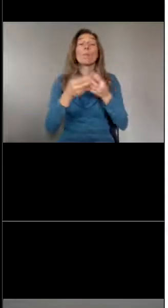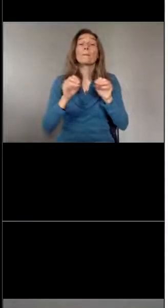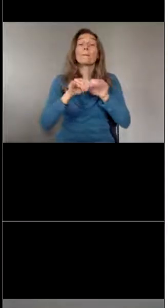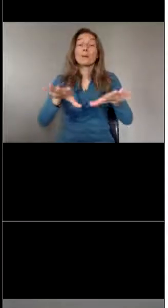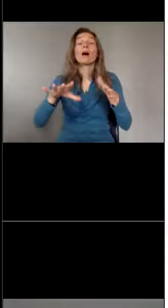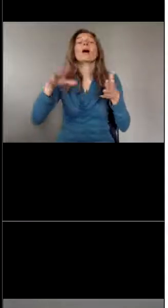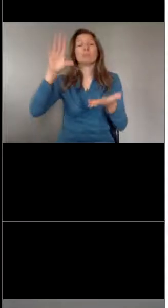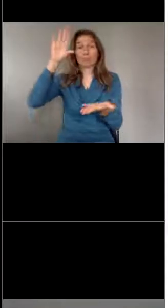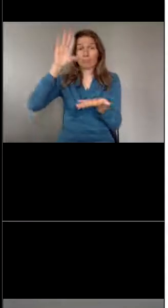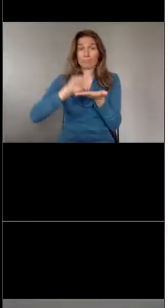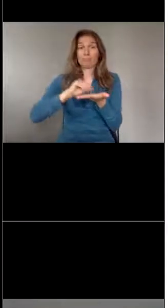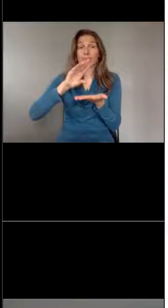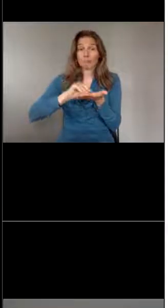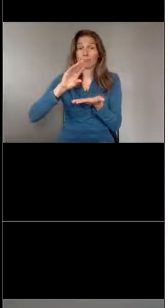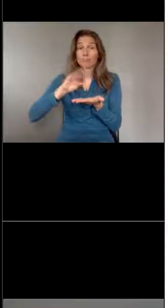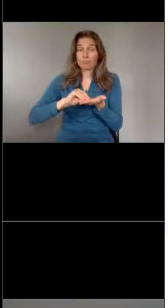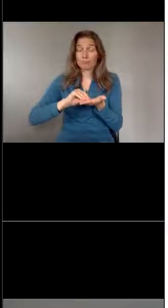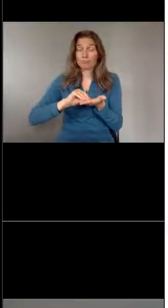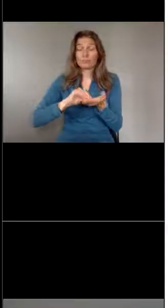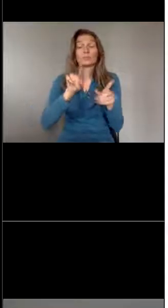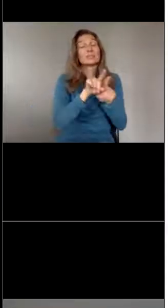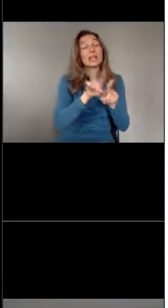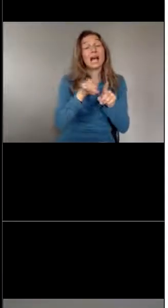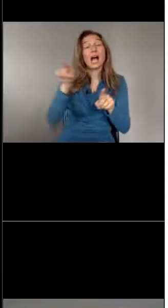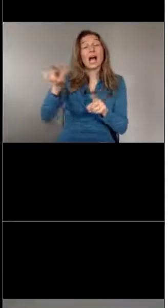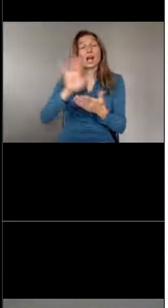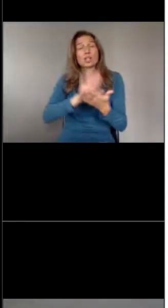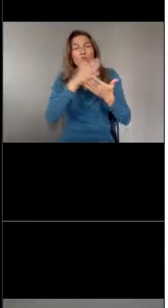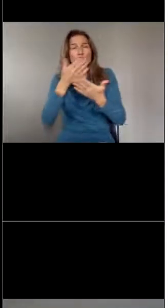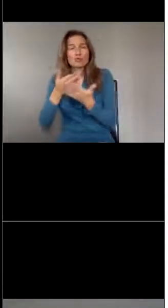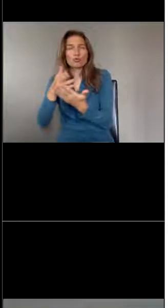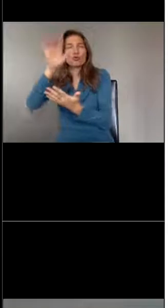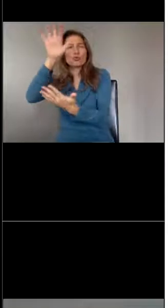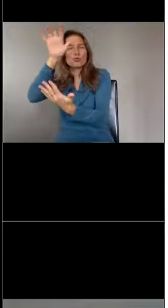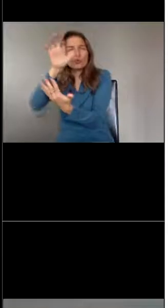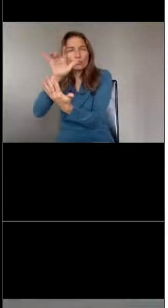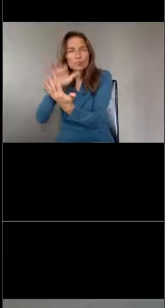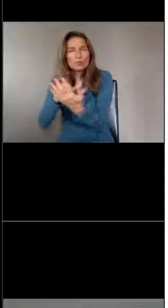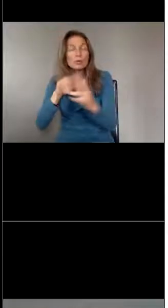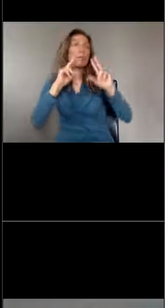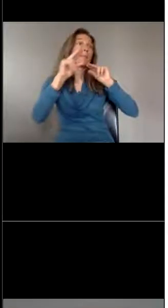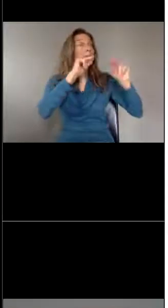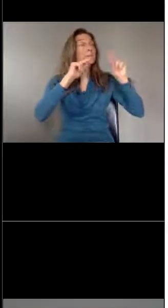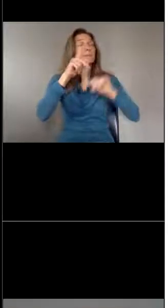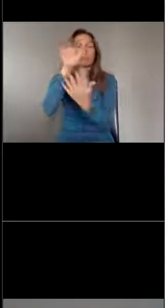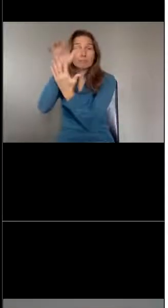and a transcript that will be available later on the website